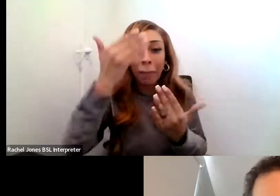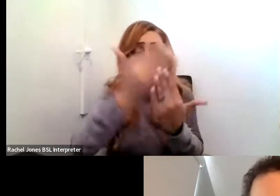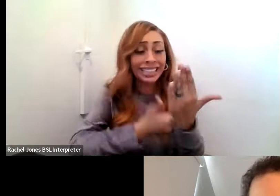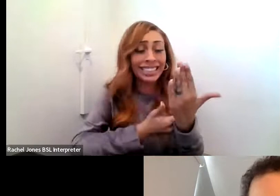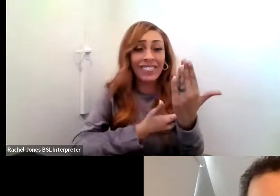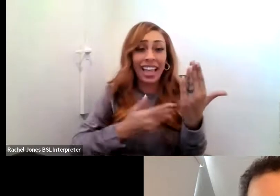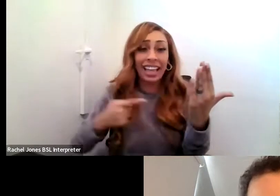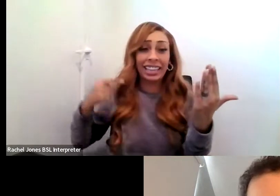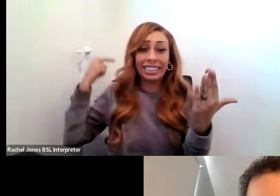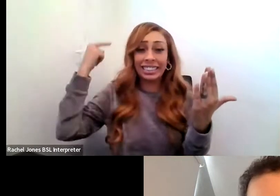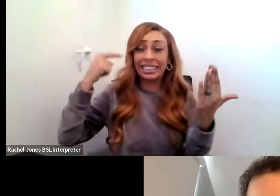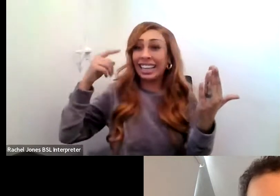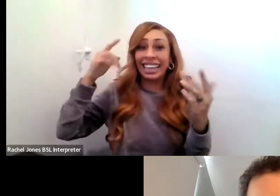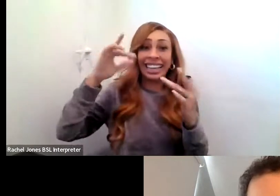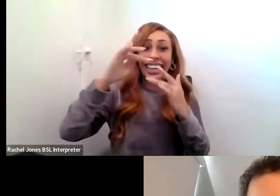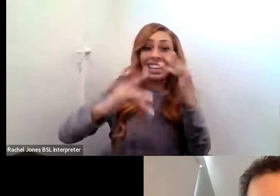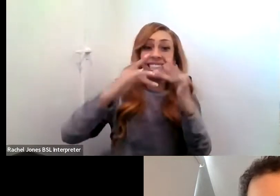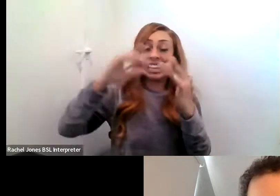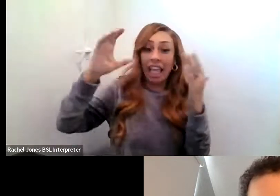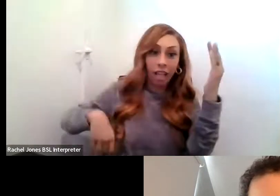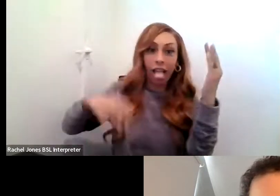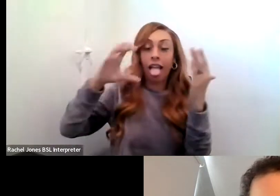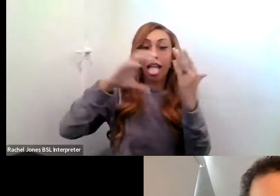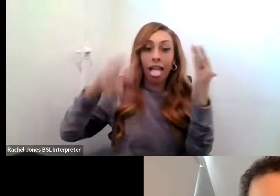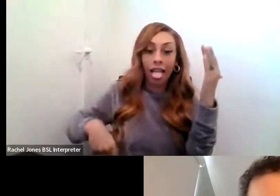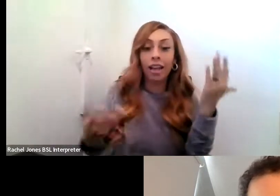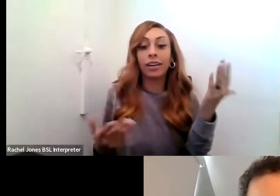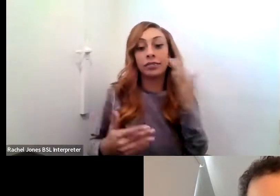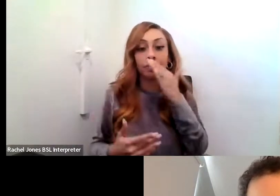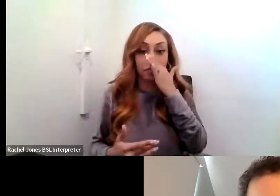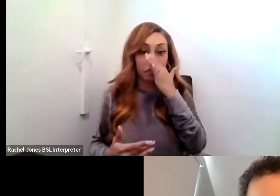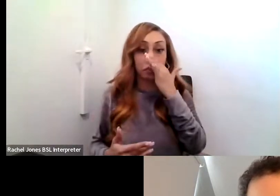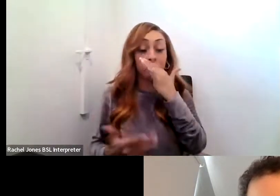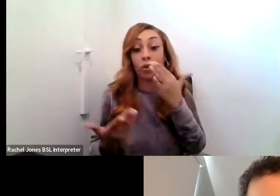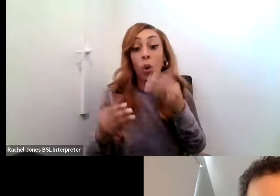and you keep losing your internet connection. Or simply trying to work out what to watch on television,